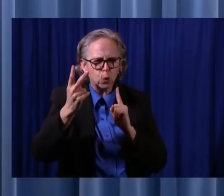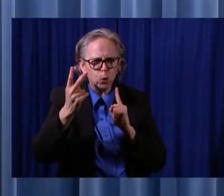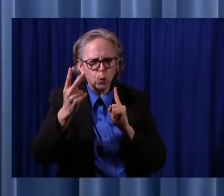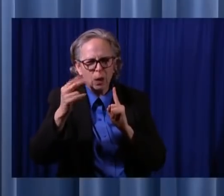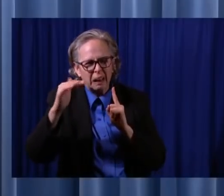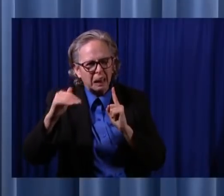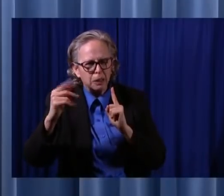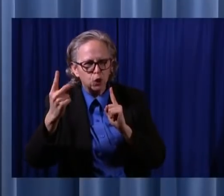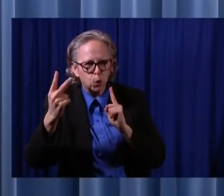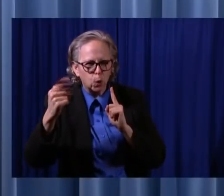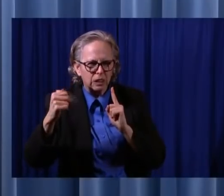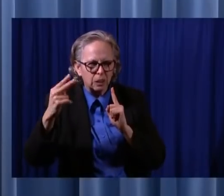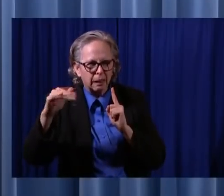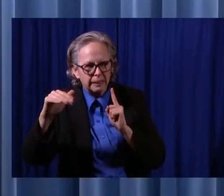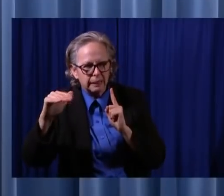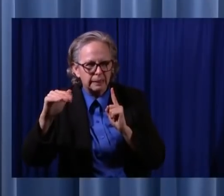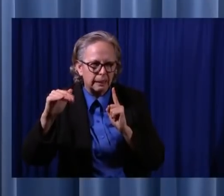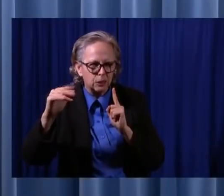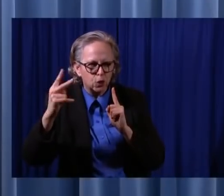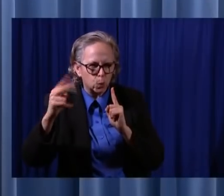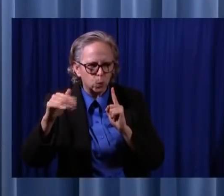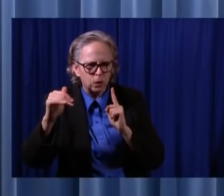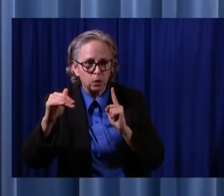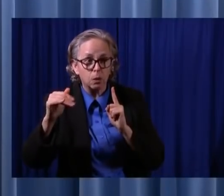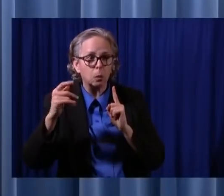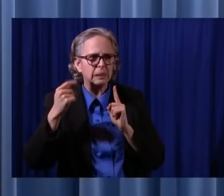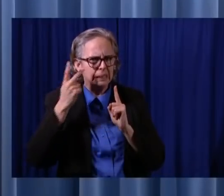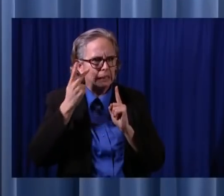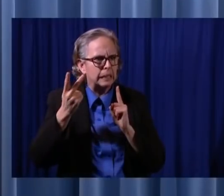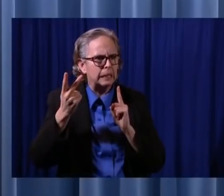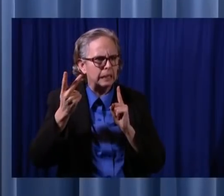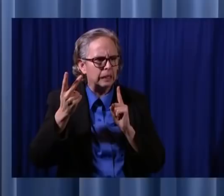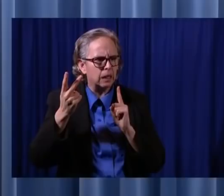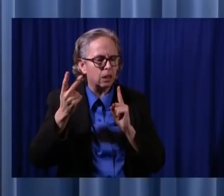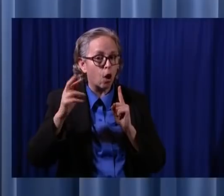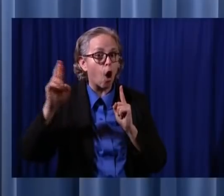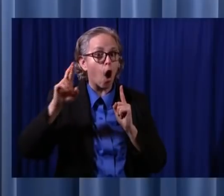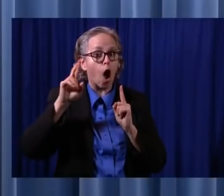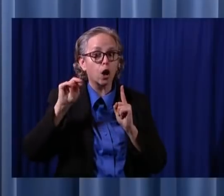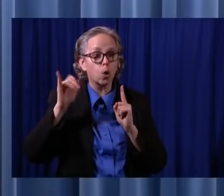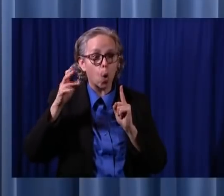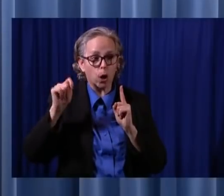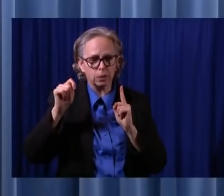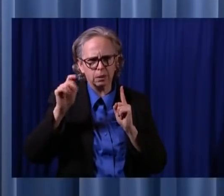INCREASE. THIS COMBINED WITH OTHER DATA HELPS US DETERMINE IF WE NEED TO WORK MORE TO CONTAIN THE SPREAD OF THE DISEASE IN A PARTICULAR AREA. IN MARCH, IF WE GO BACK IN